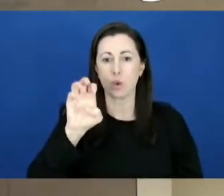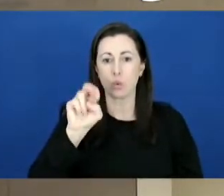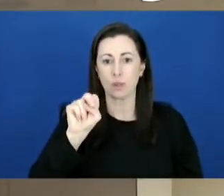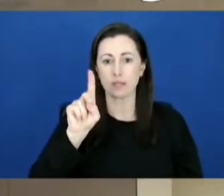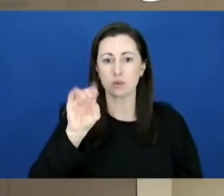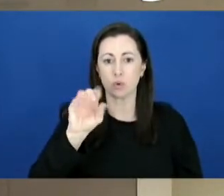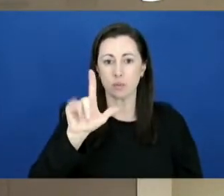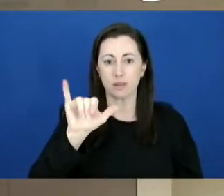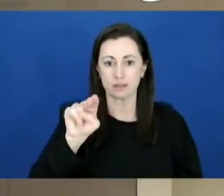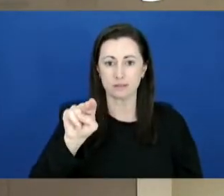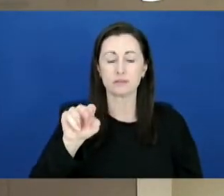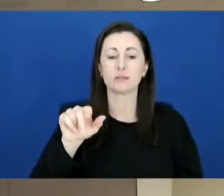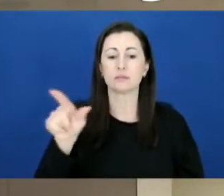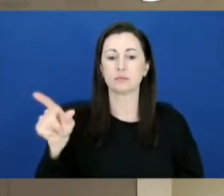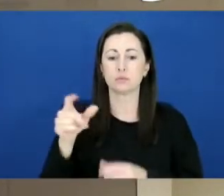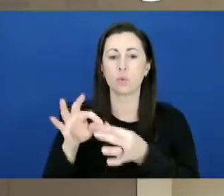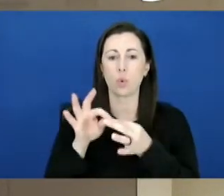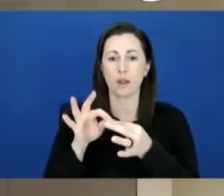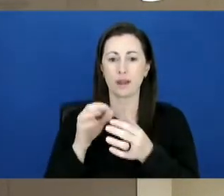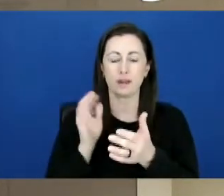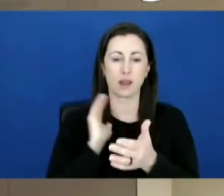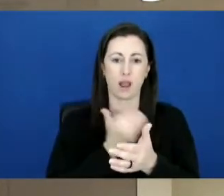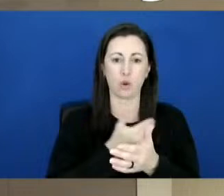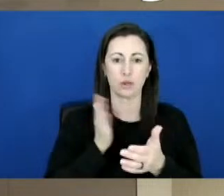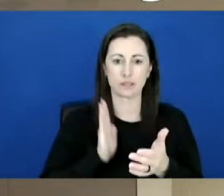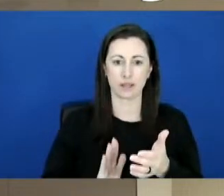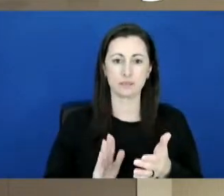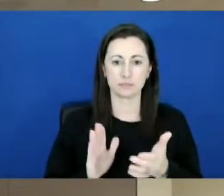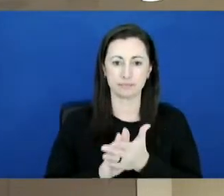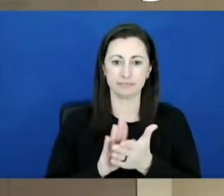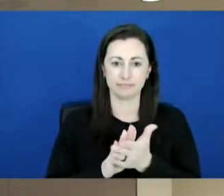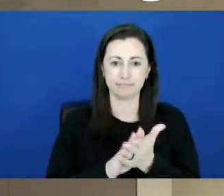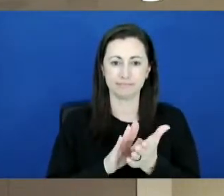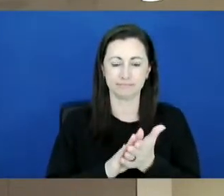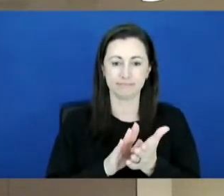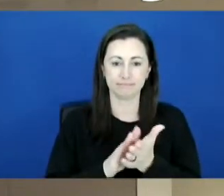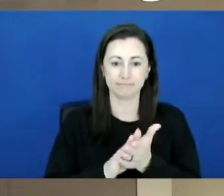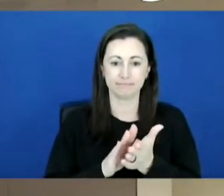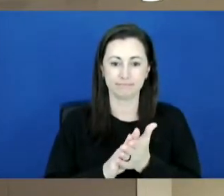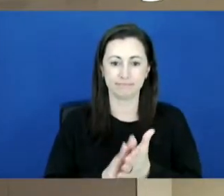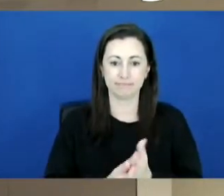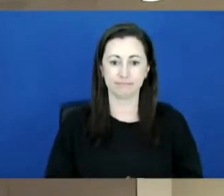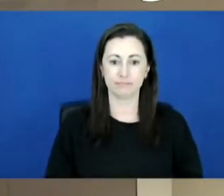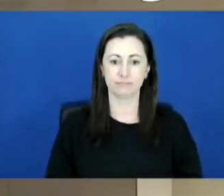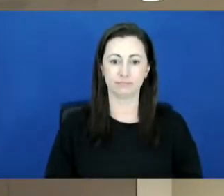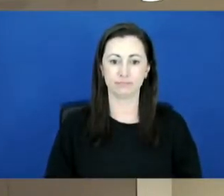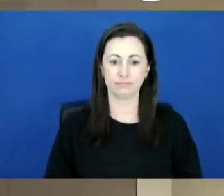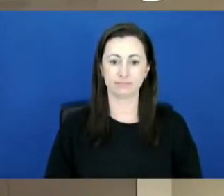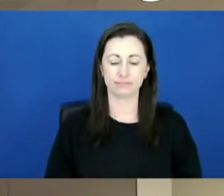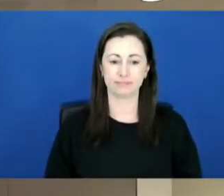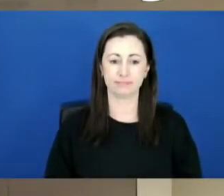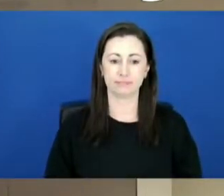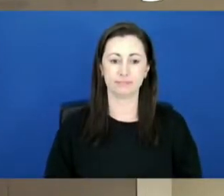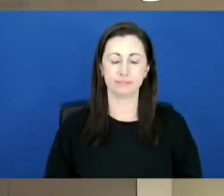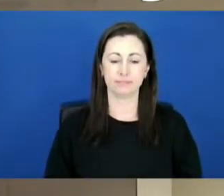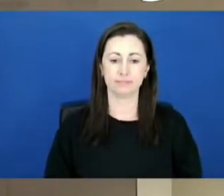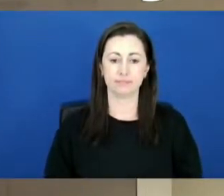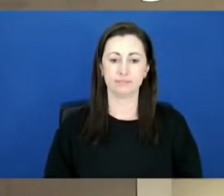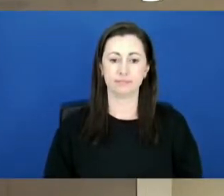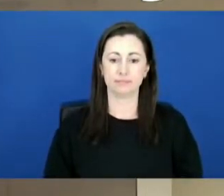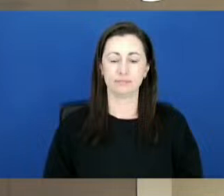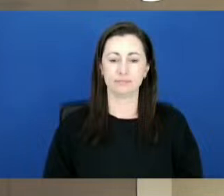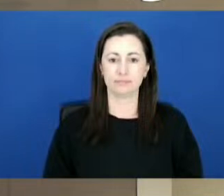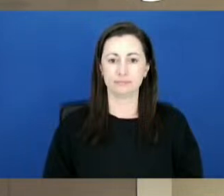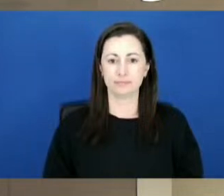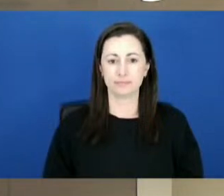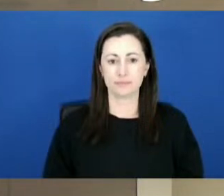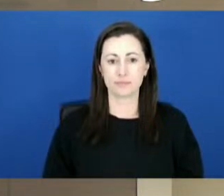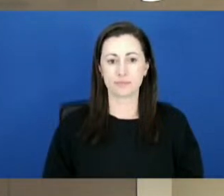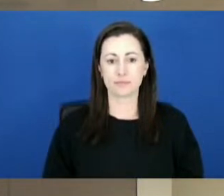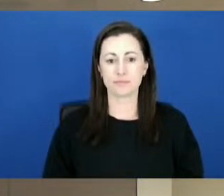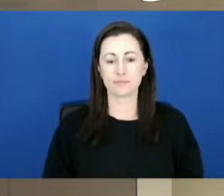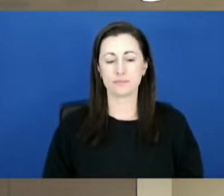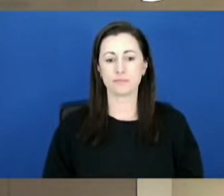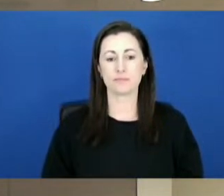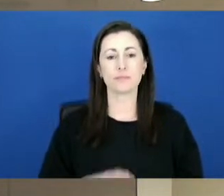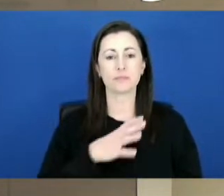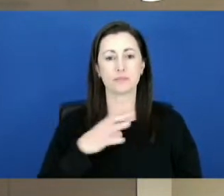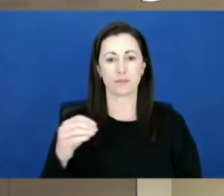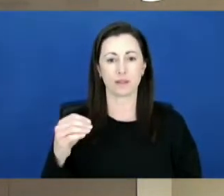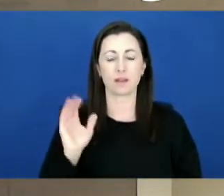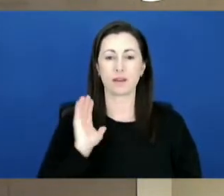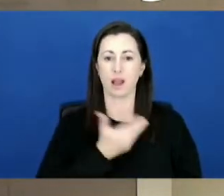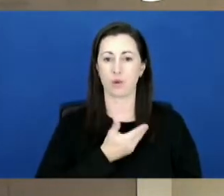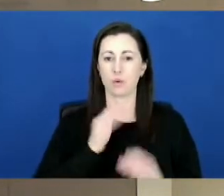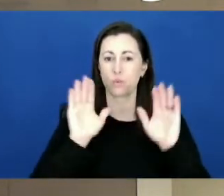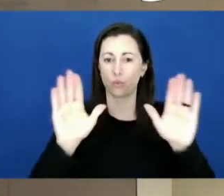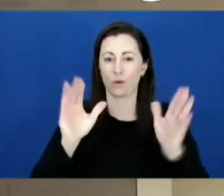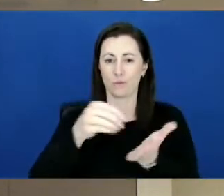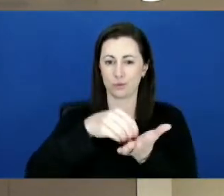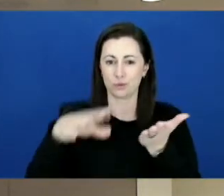WITH THE SUPPORT OF CATHERINE